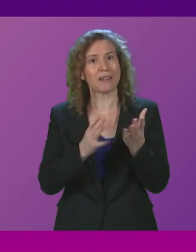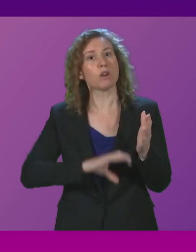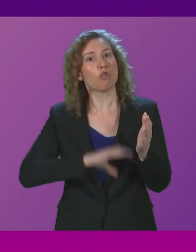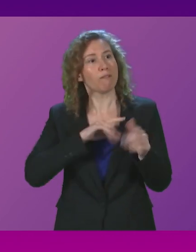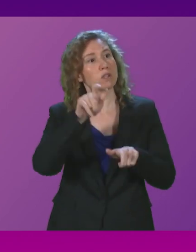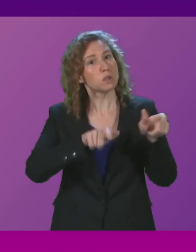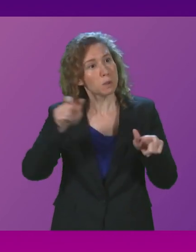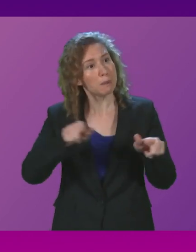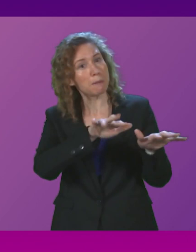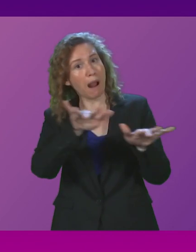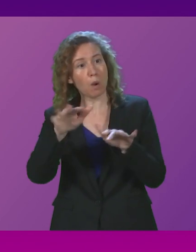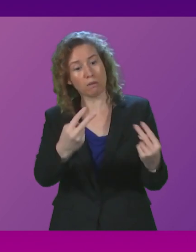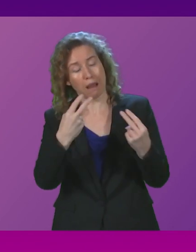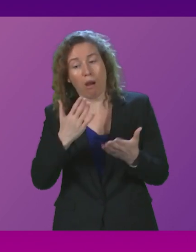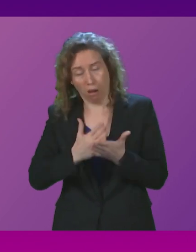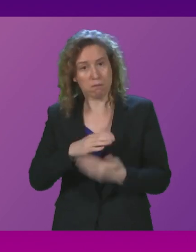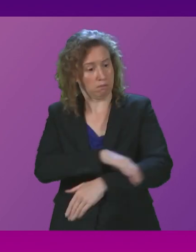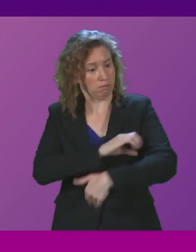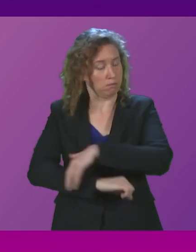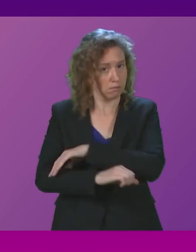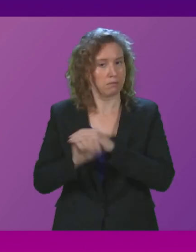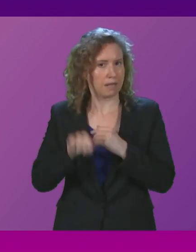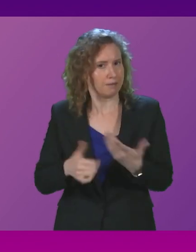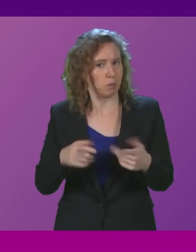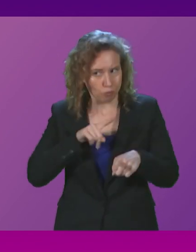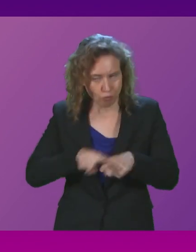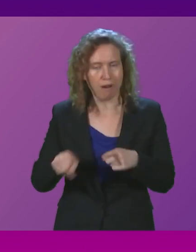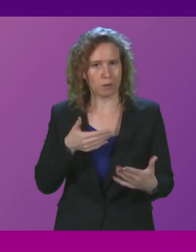confidence that we are taking action to address the issue.